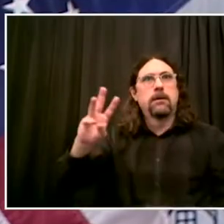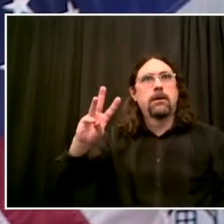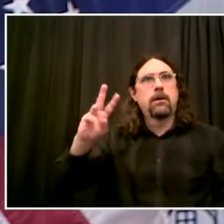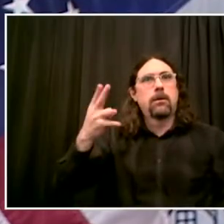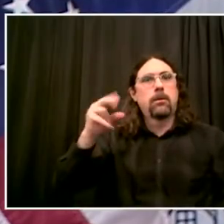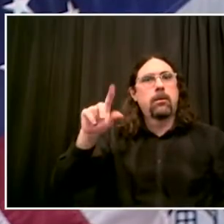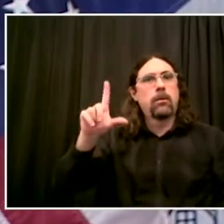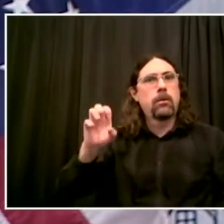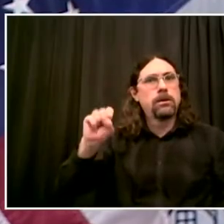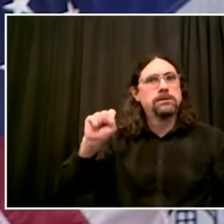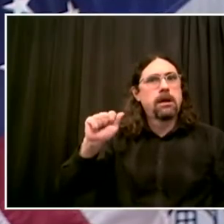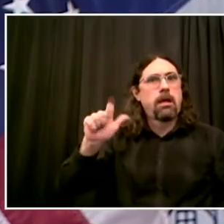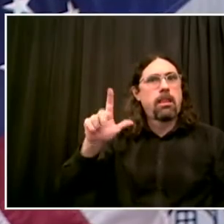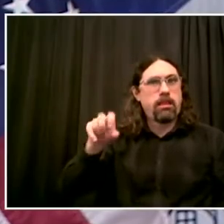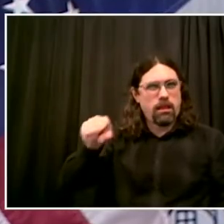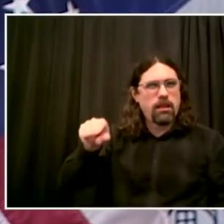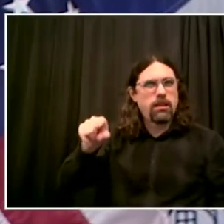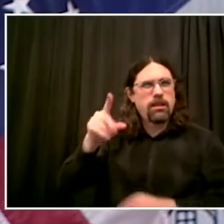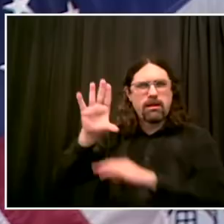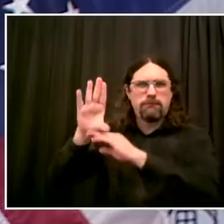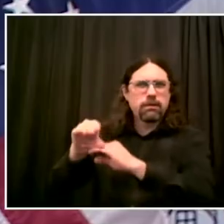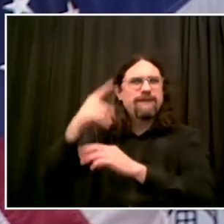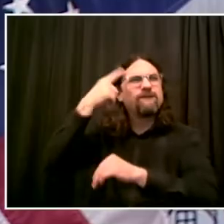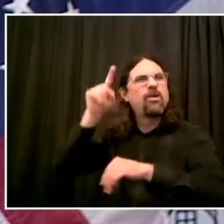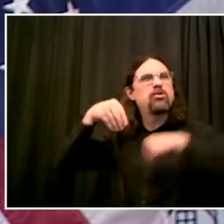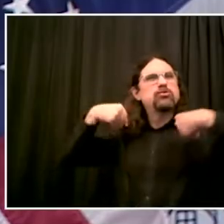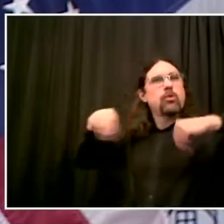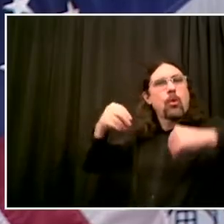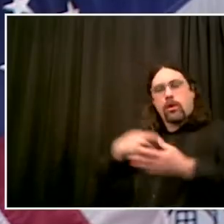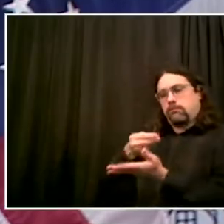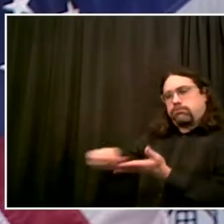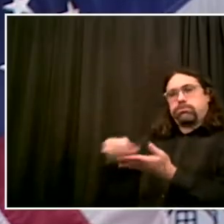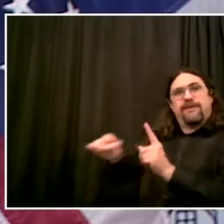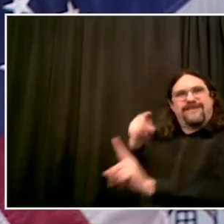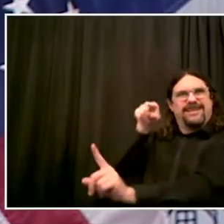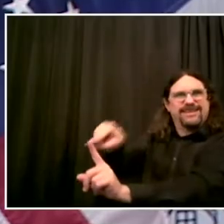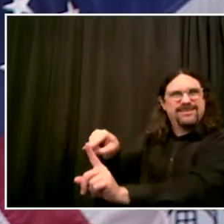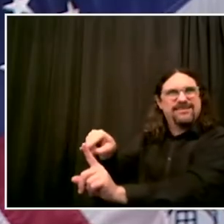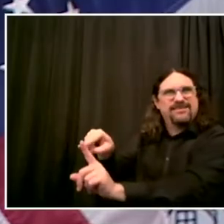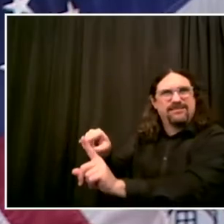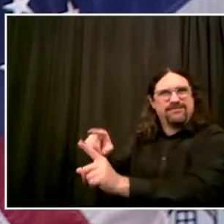INDURISTES . CONSUCTRTI, ON MANUFACTURING, WHOLESALE AND